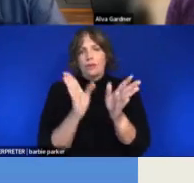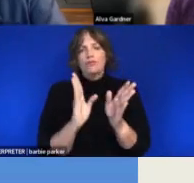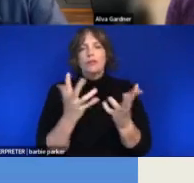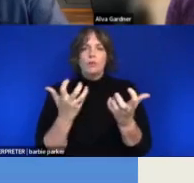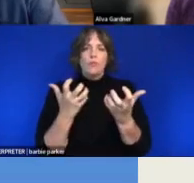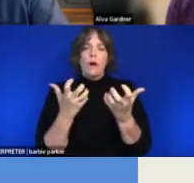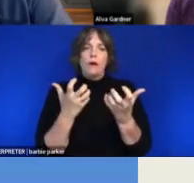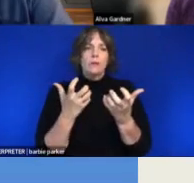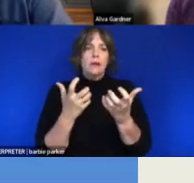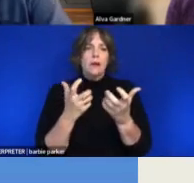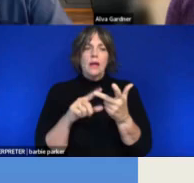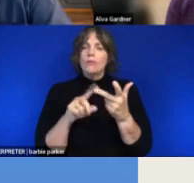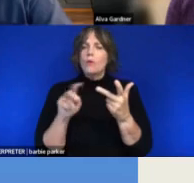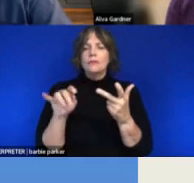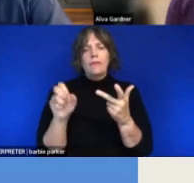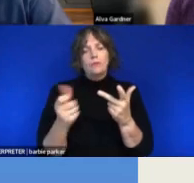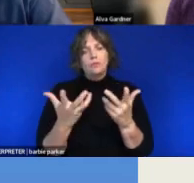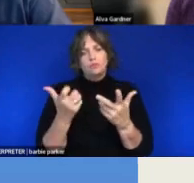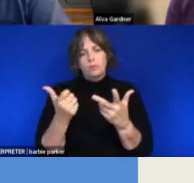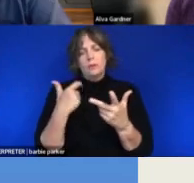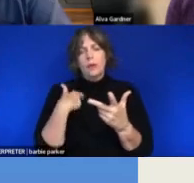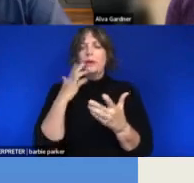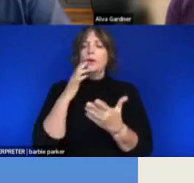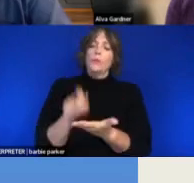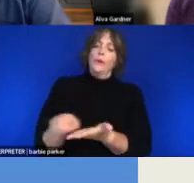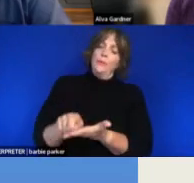values. I know many of us have values written, but are we using